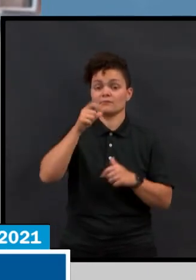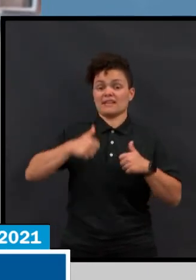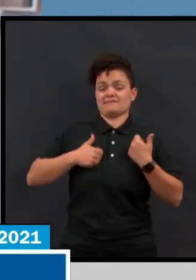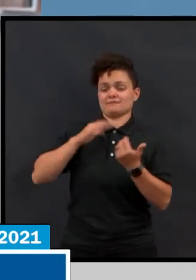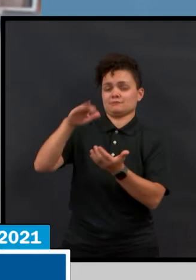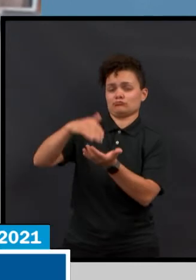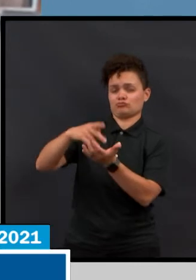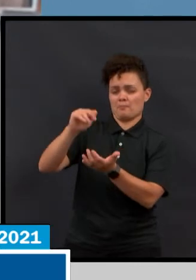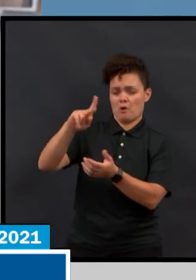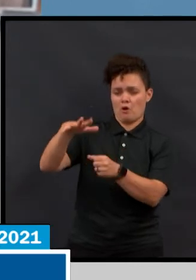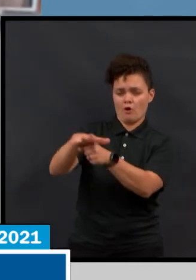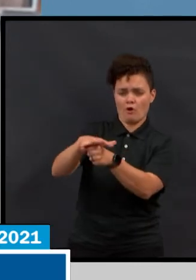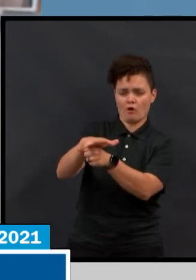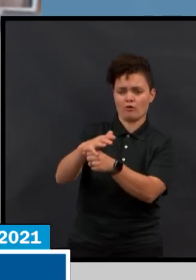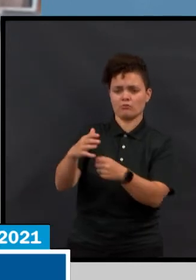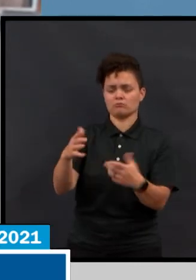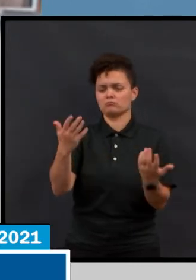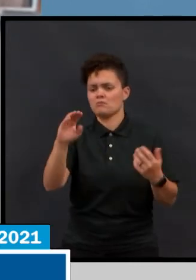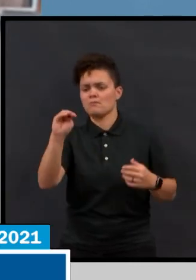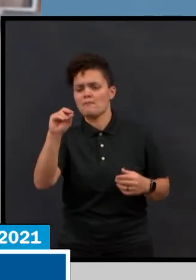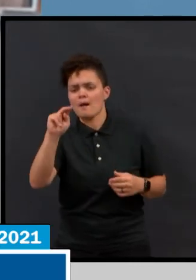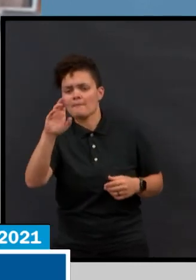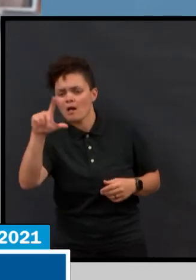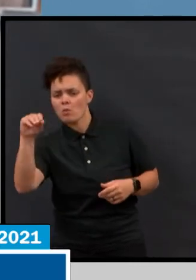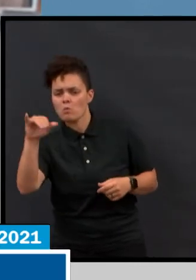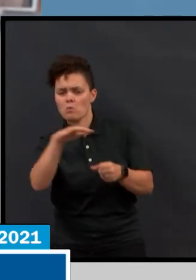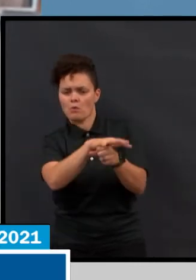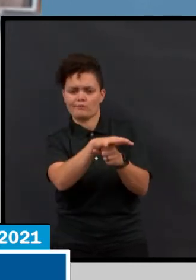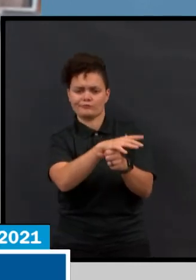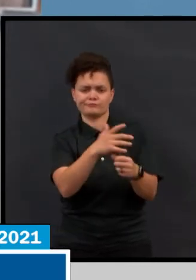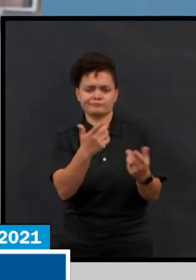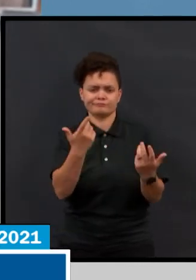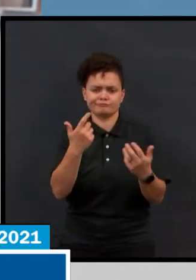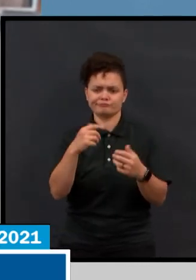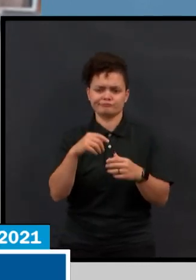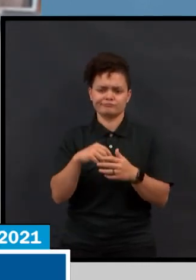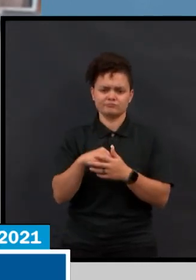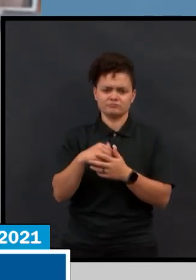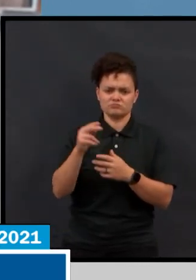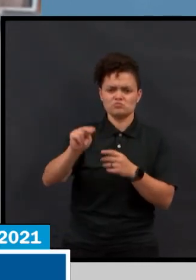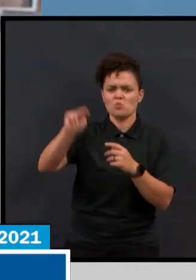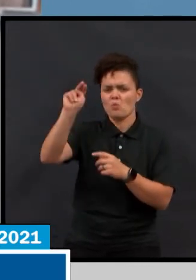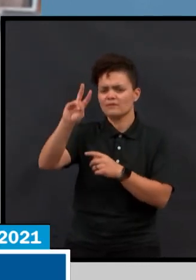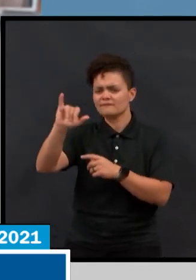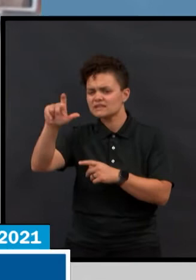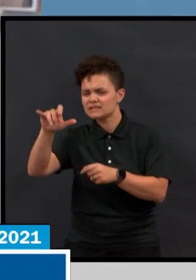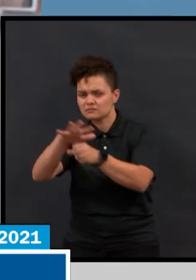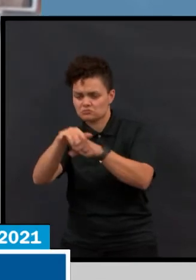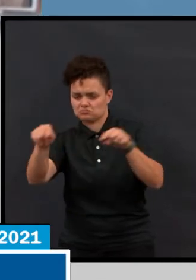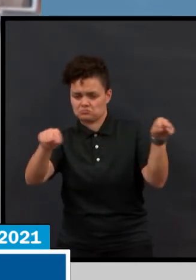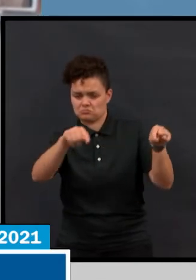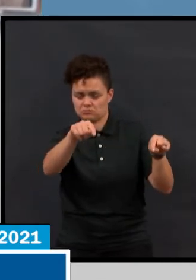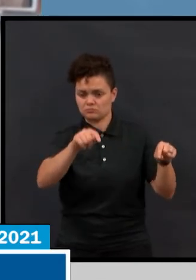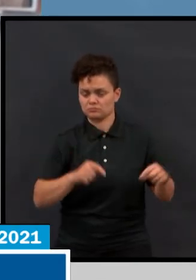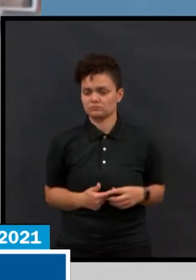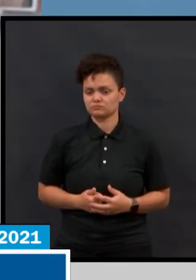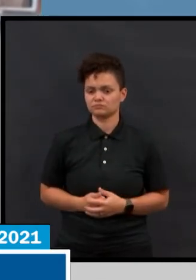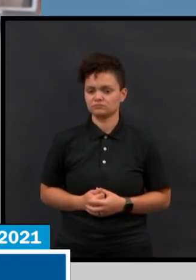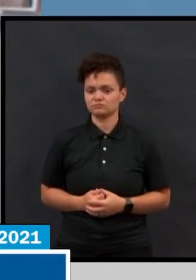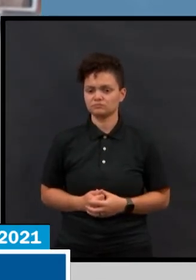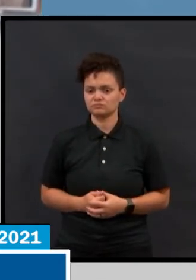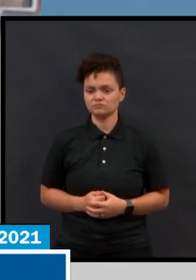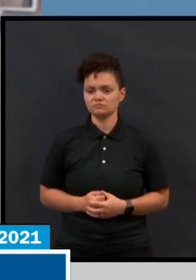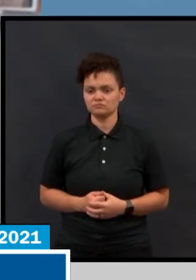and east my commander's meeting is held every odd month on the third thursday so on september 16th